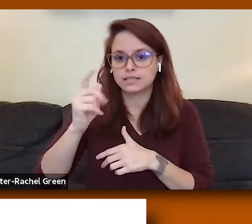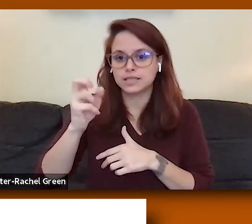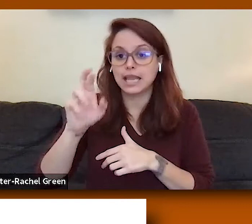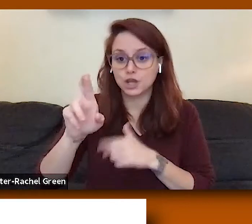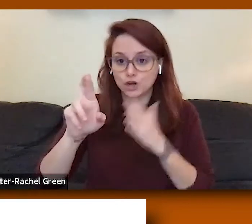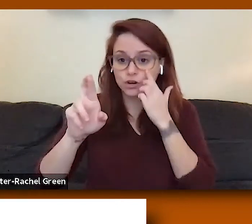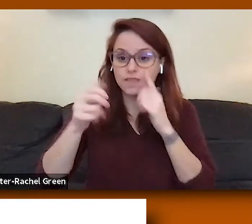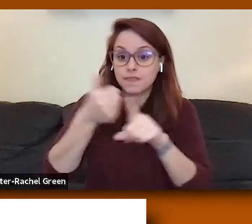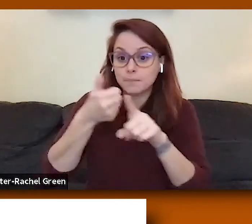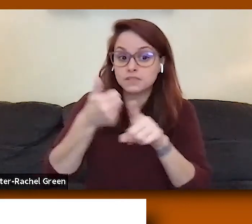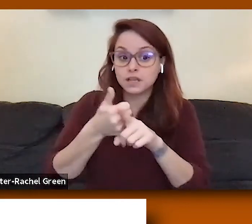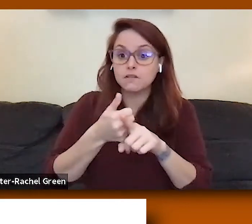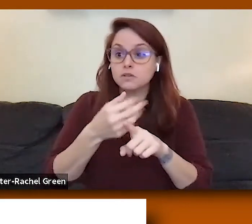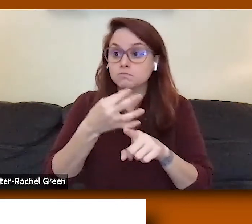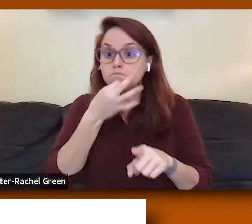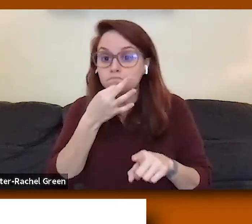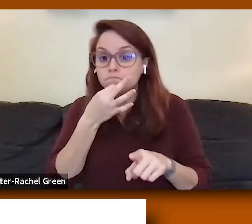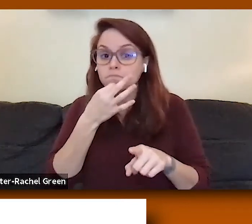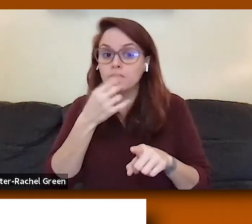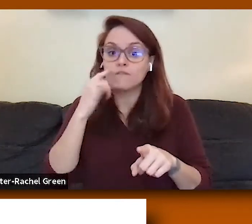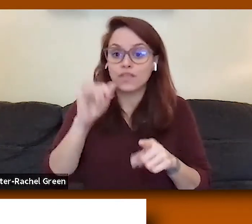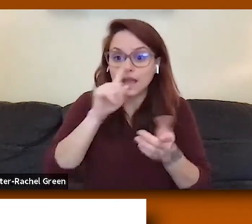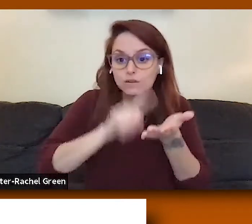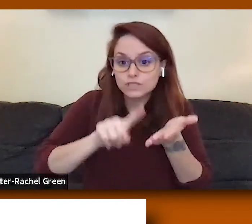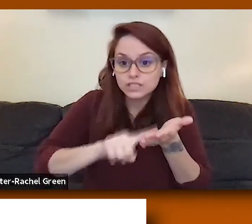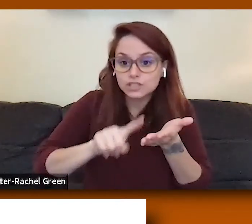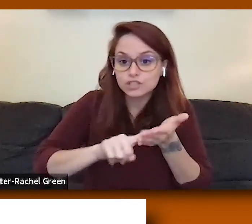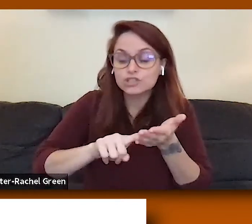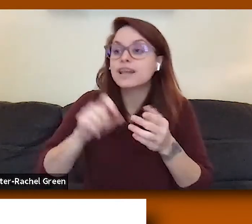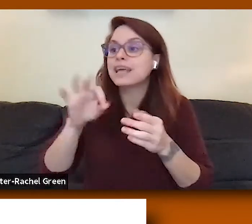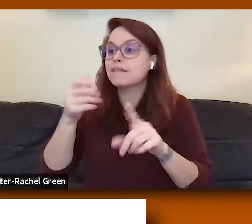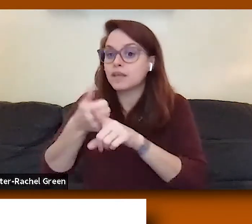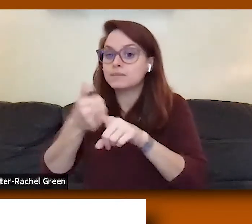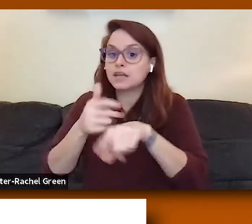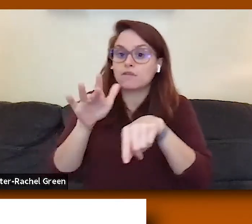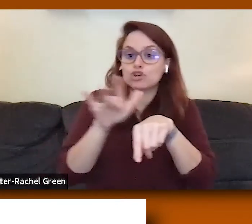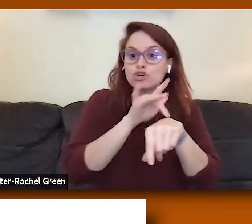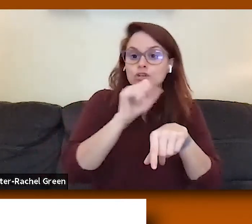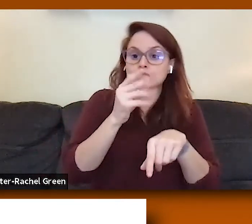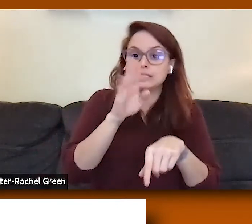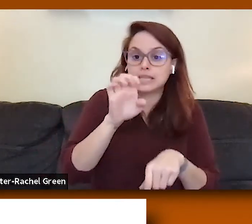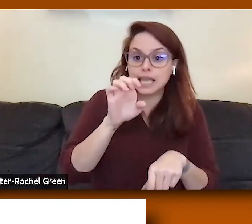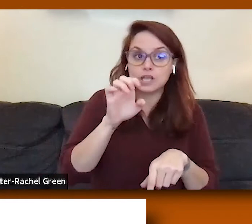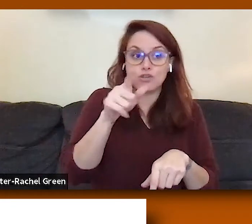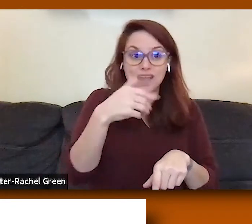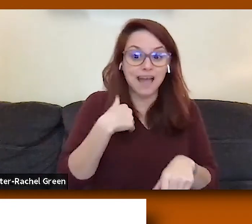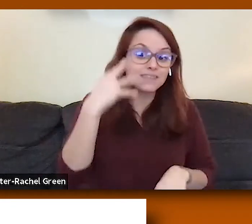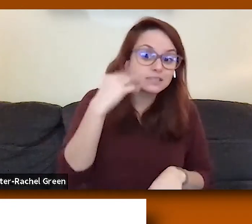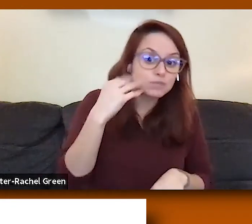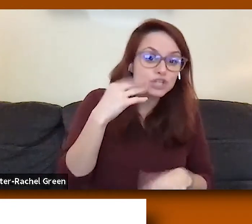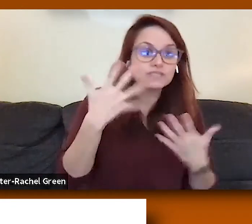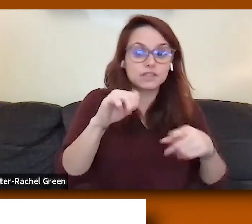Is the investigator well suited? If they're an early stage investigator, do they have the experience and training?